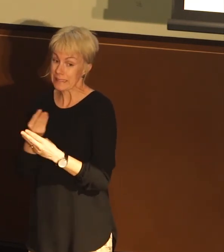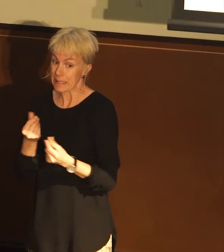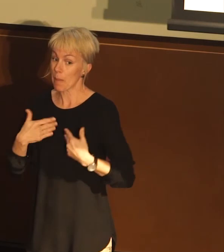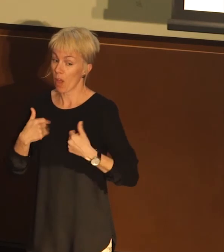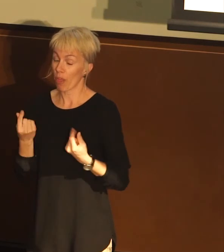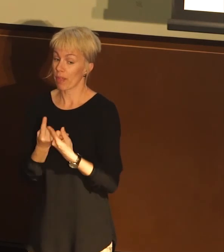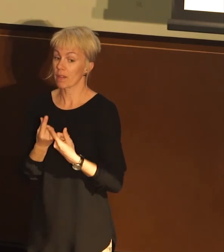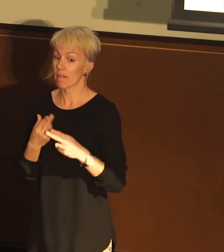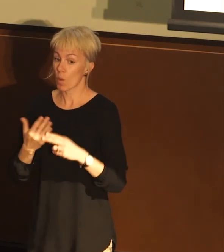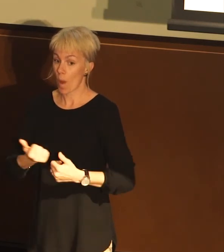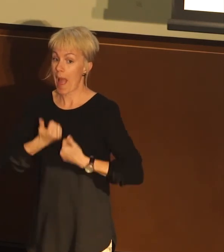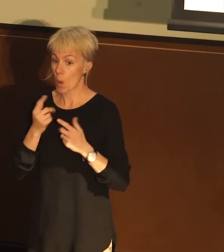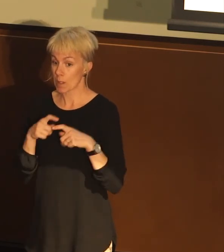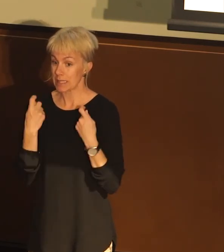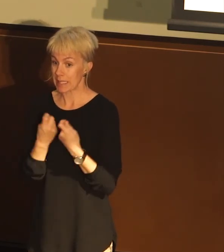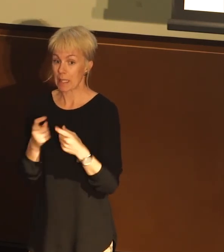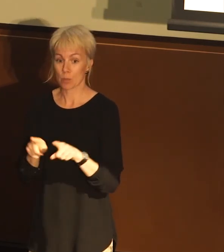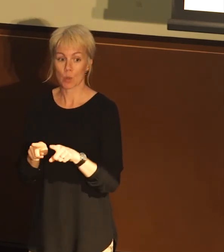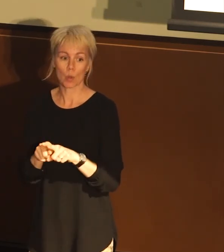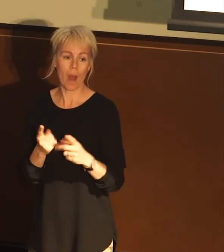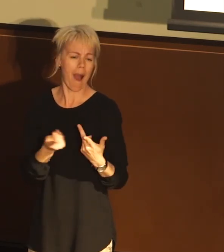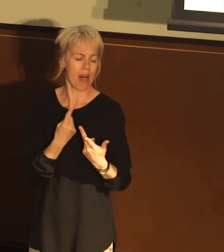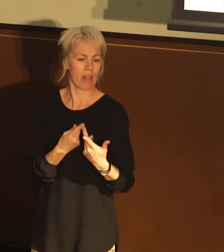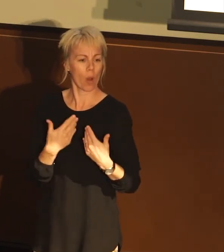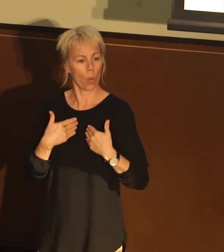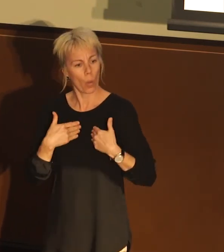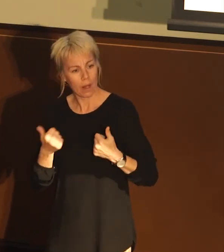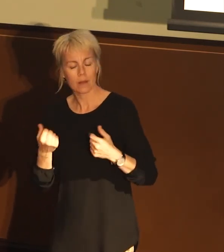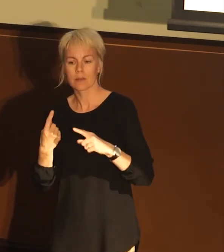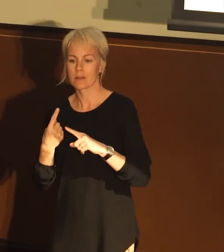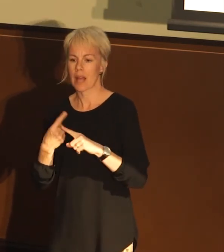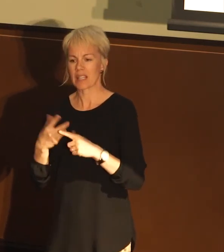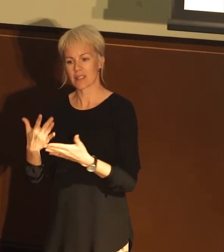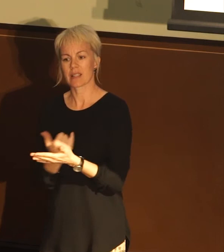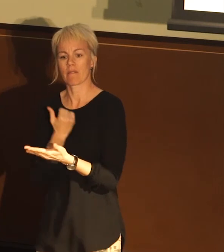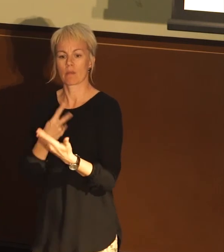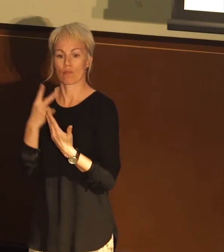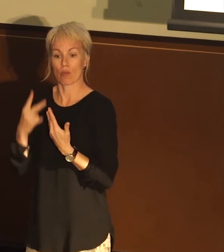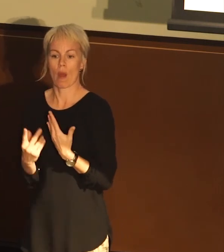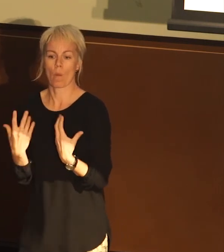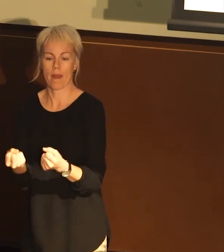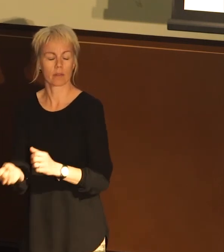and safety initiatives that we've done as well have been top notch from what I've seen. I've had 16 years with Bunnings.